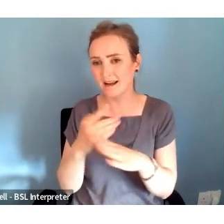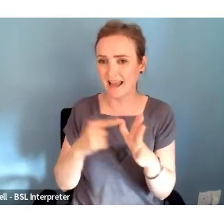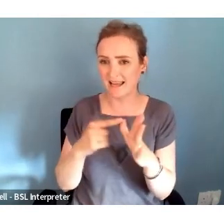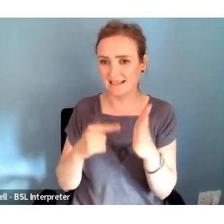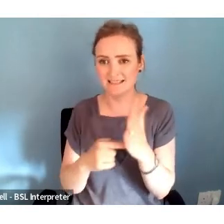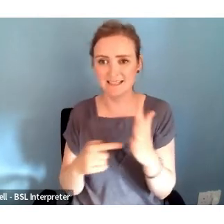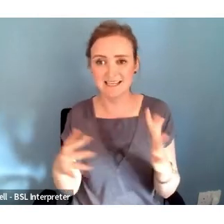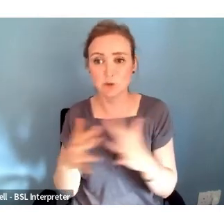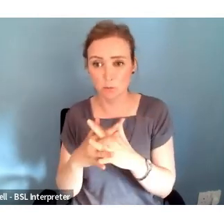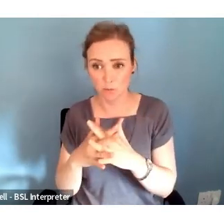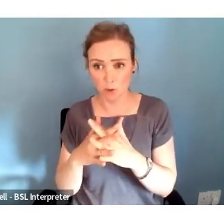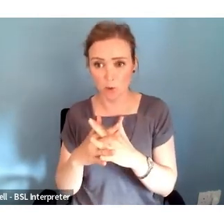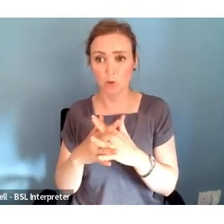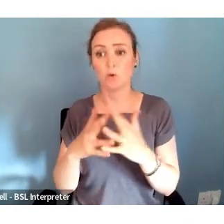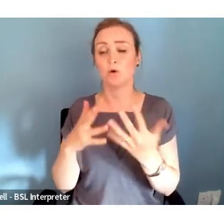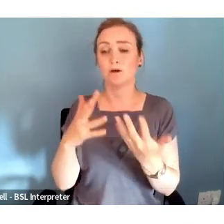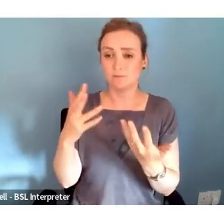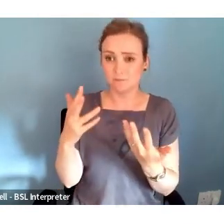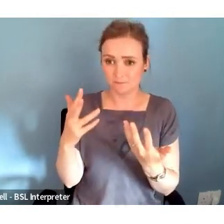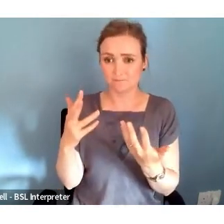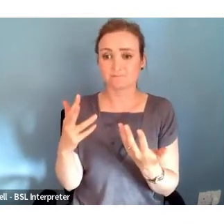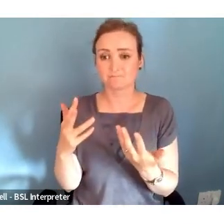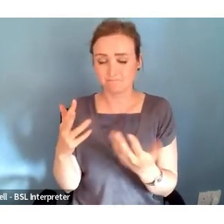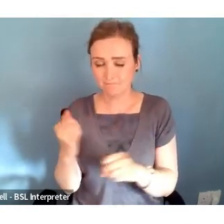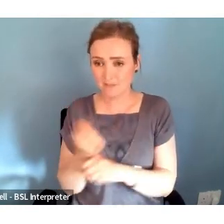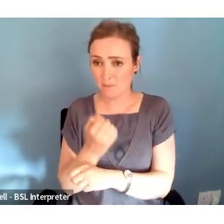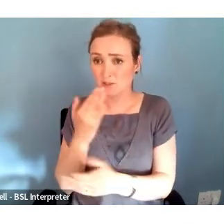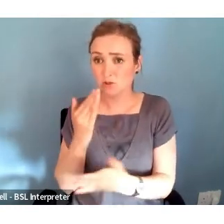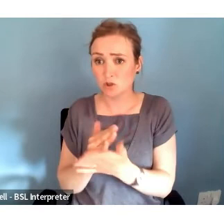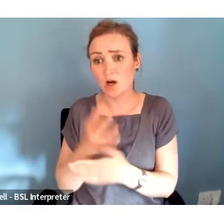lot of reasonable adjustments trying to